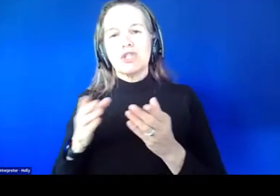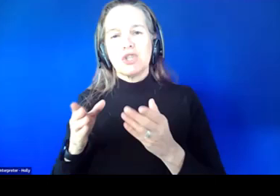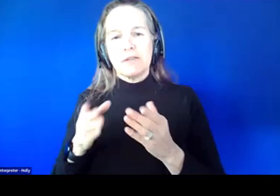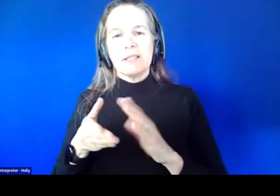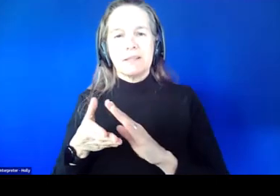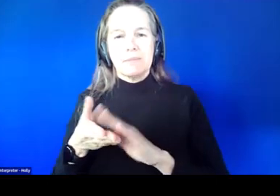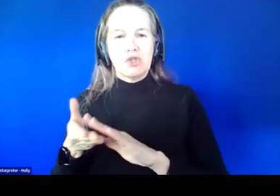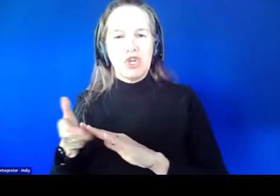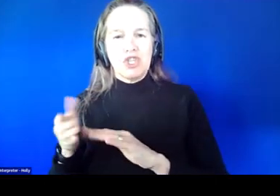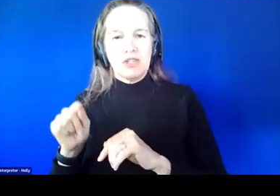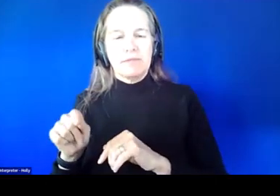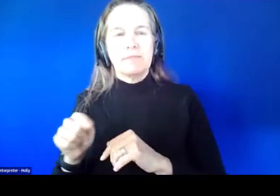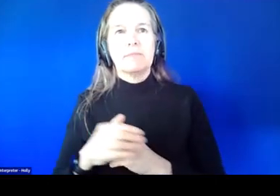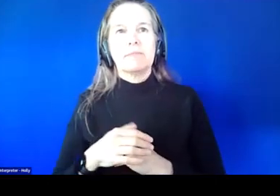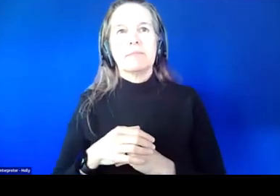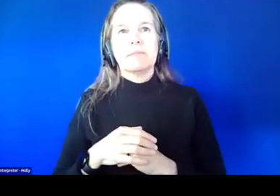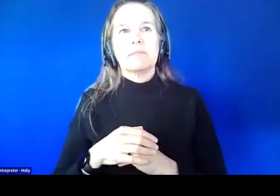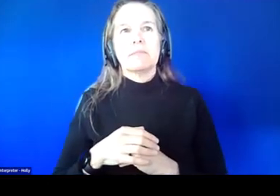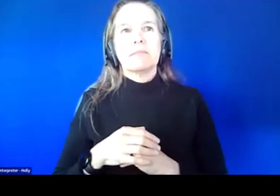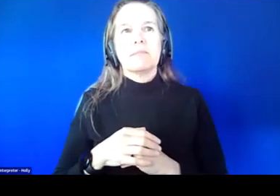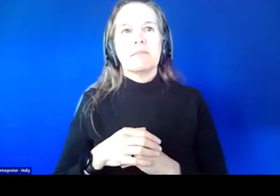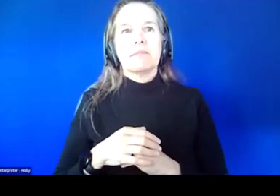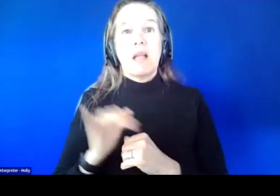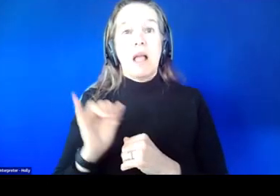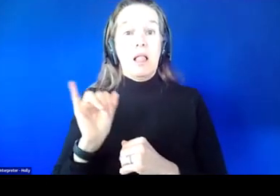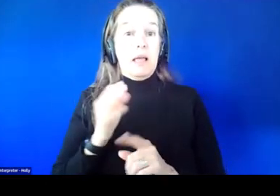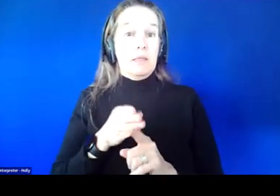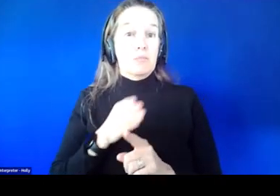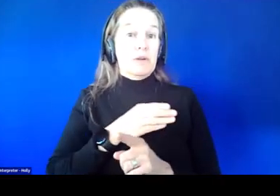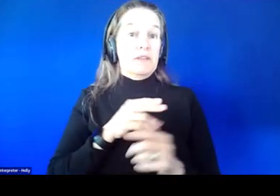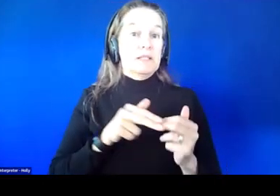And like on the previous slide of Minnesota's 11